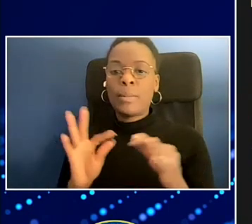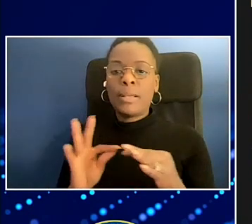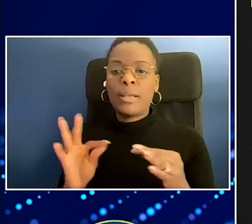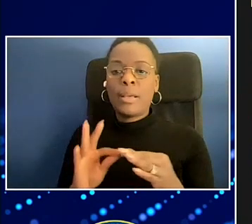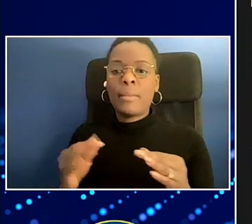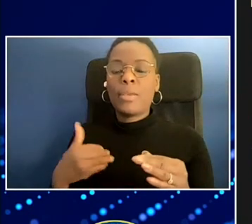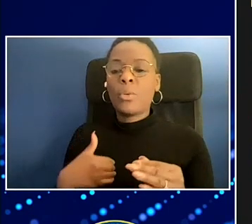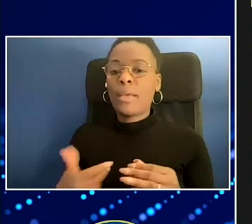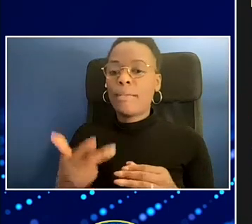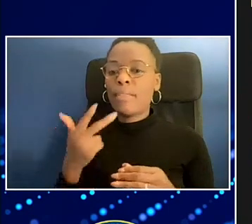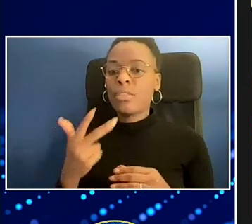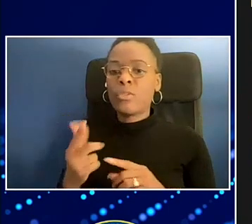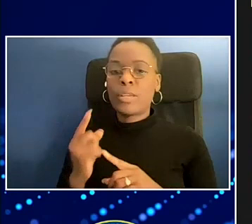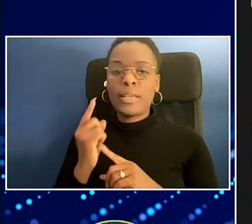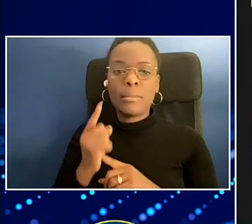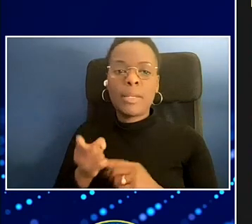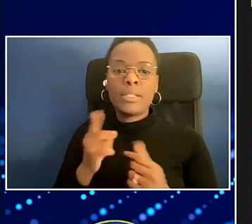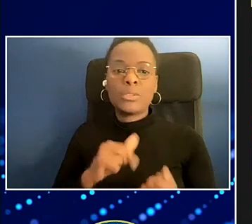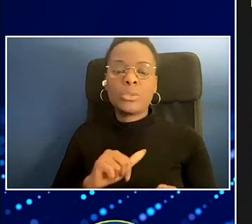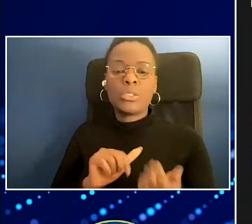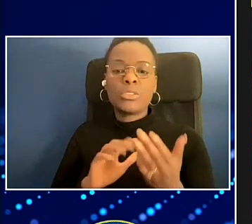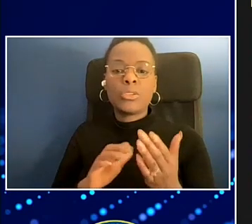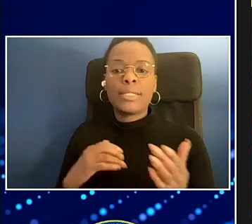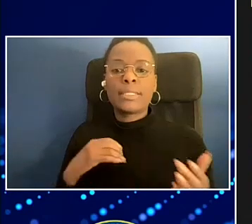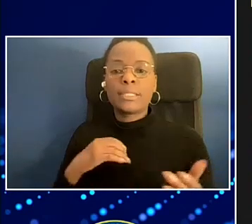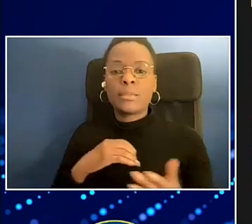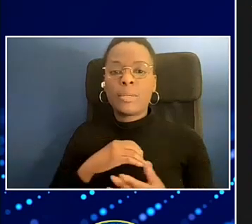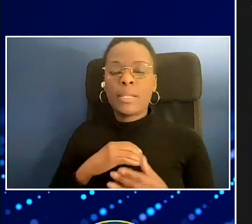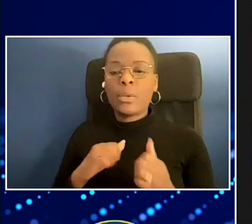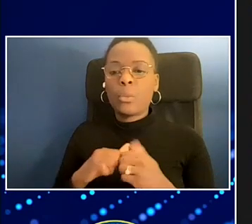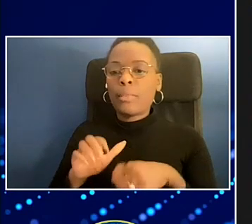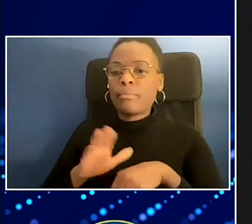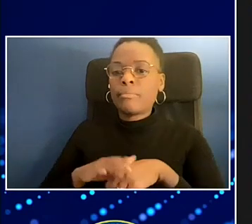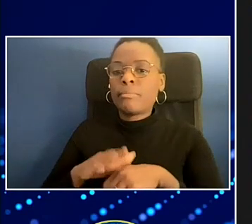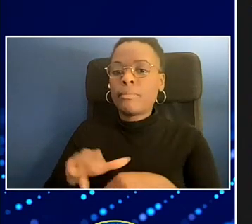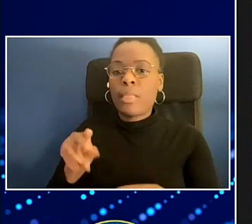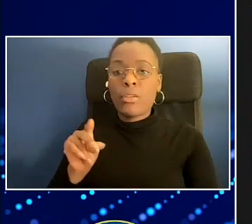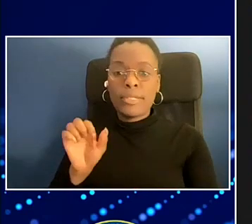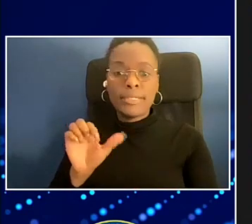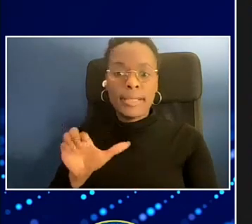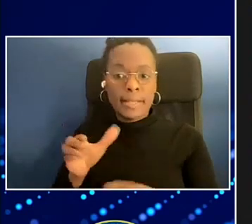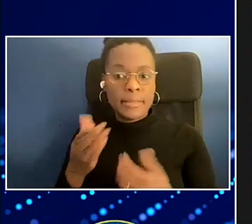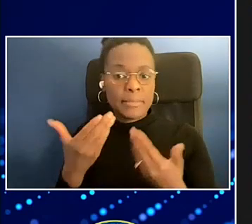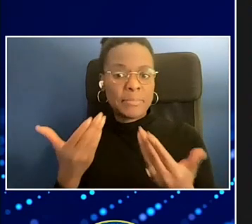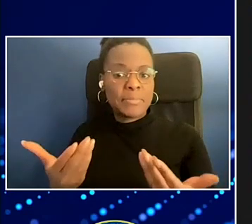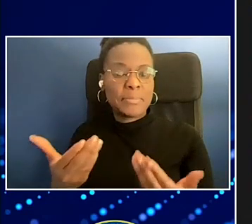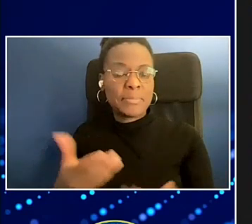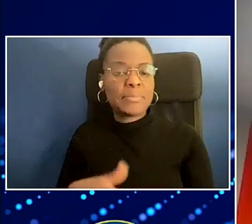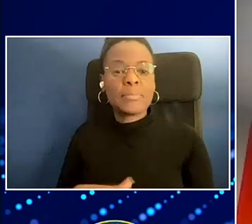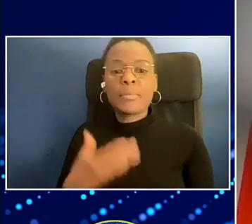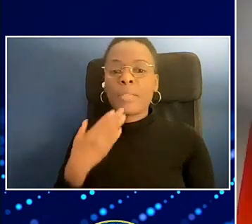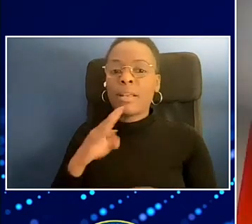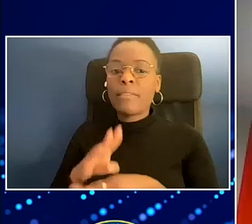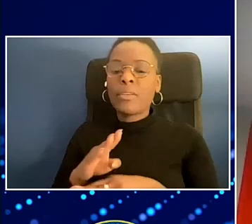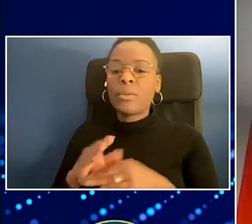committee with a 30-second heads-up and the floor is yours. Sounds good. Good afternoon, guys. My name is Luke Becker, and I'm a sophomore at the